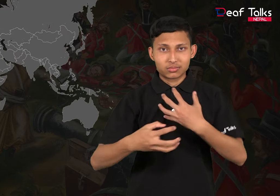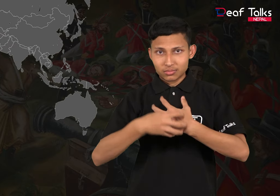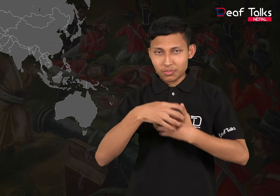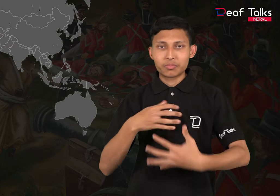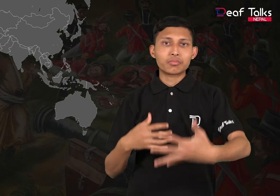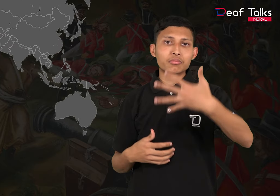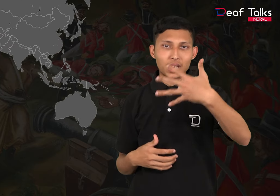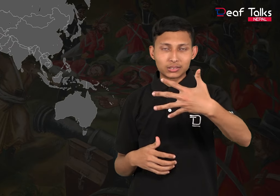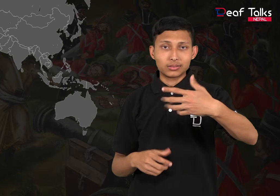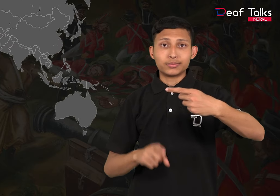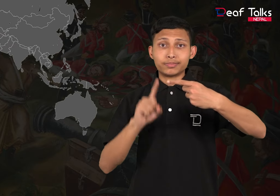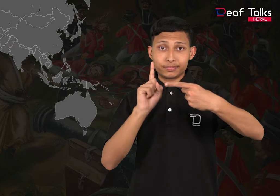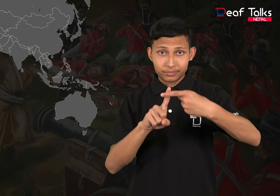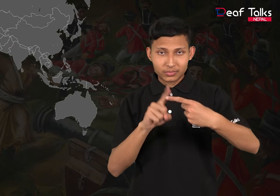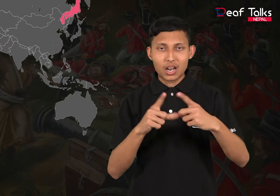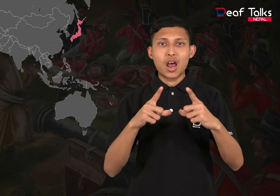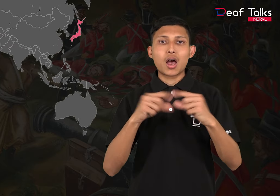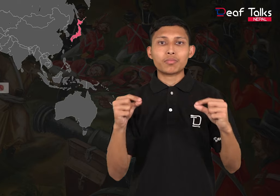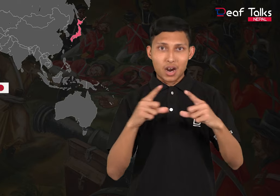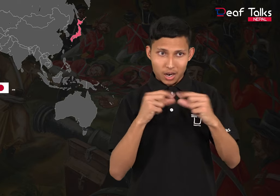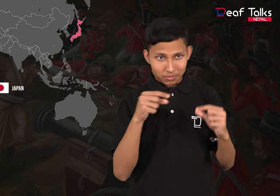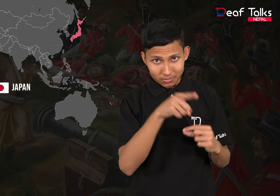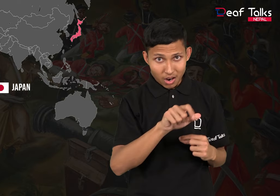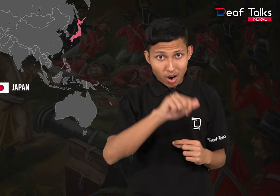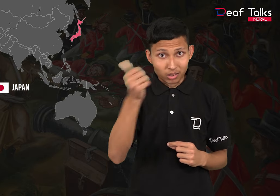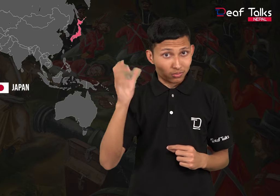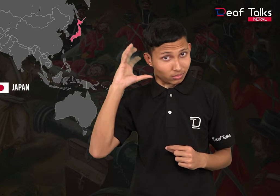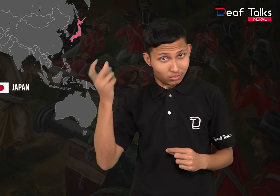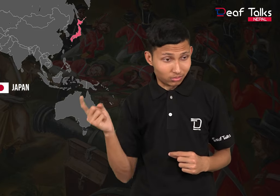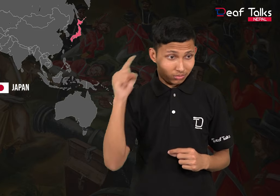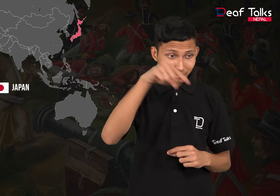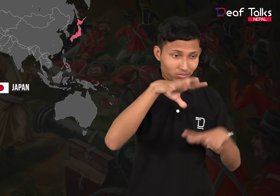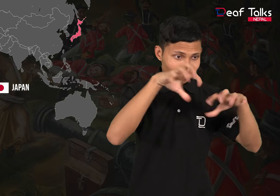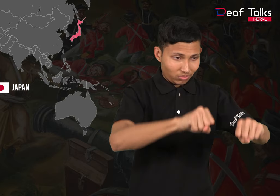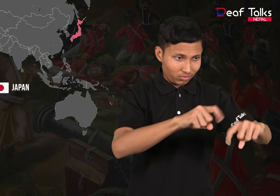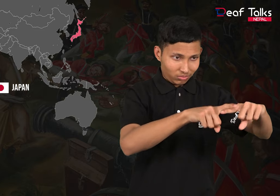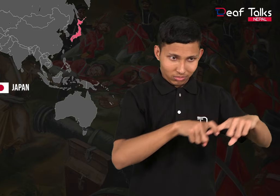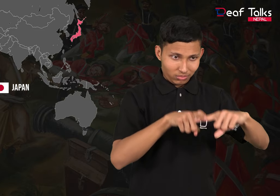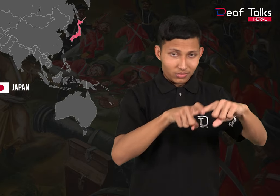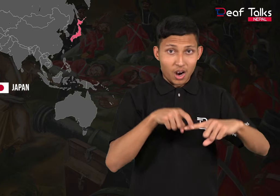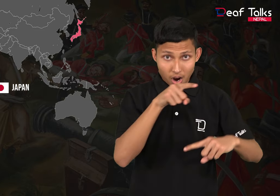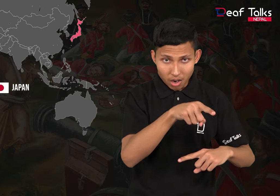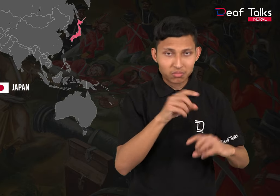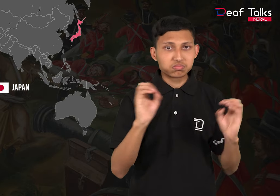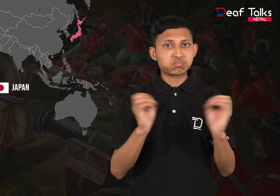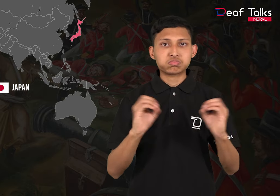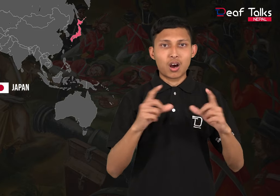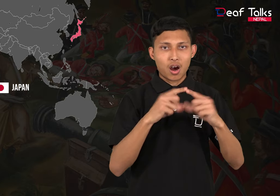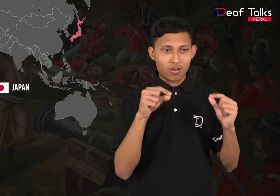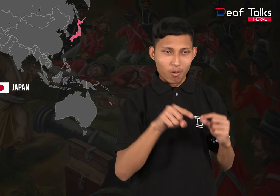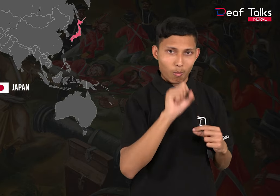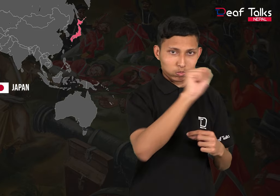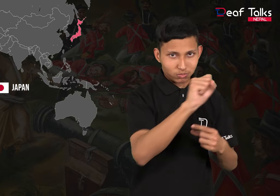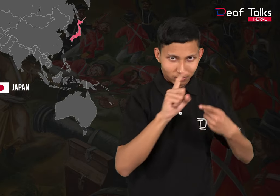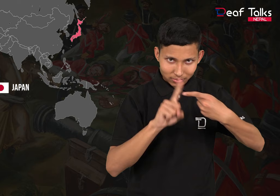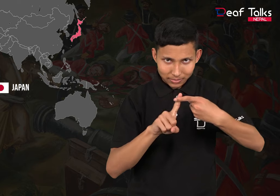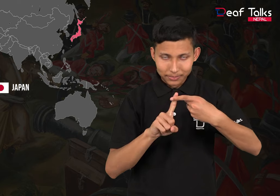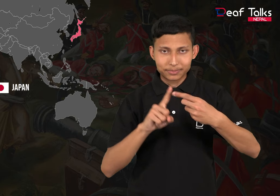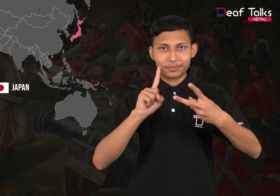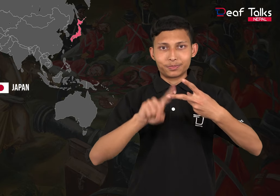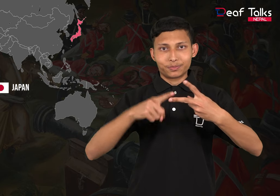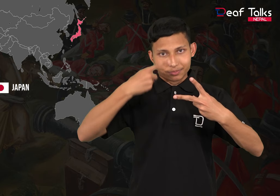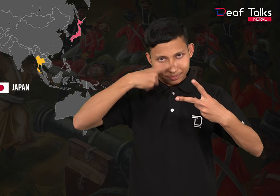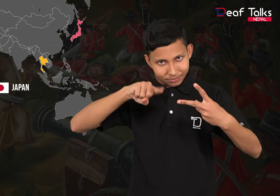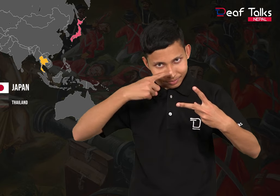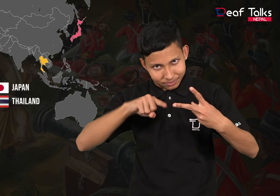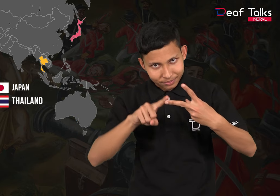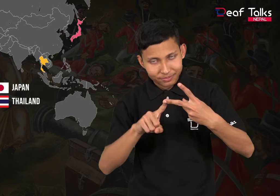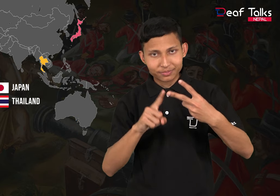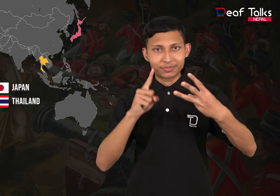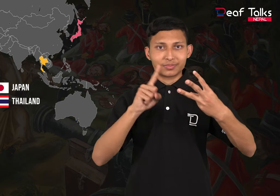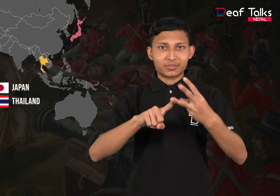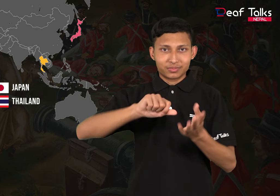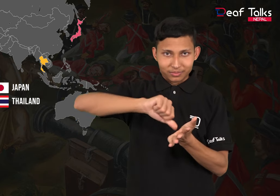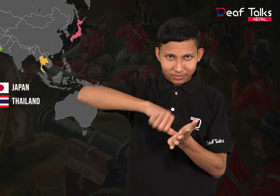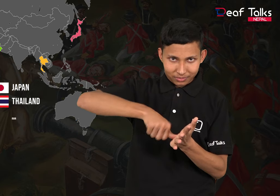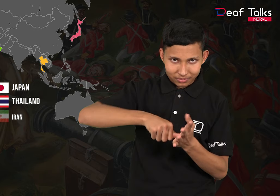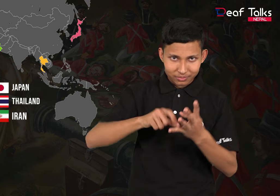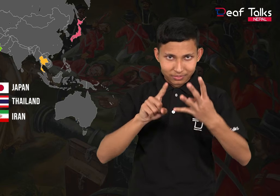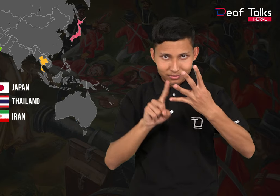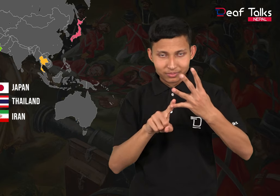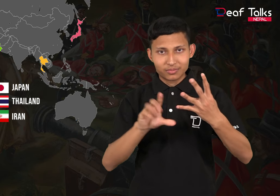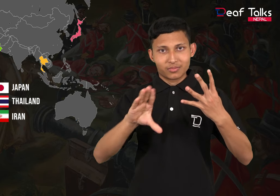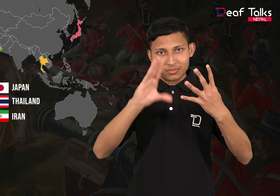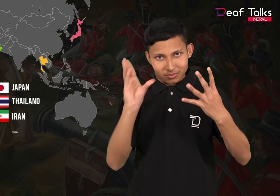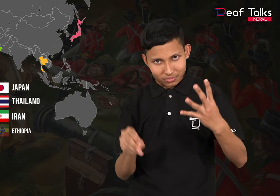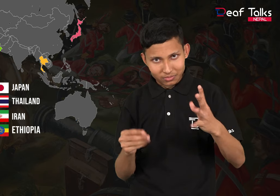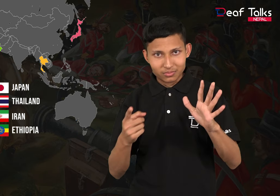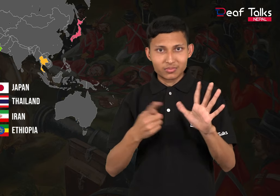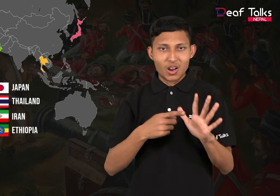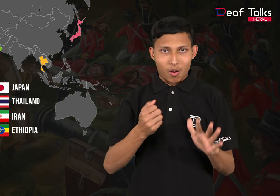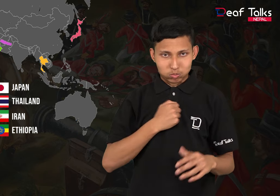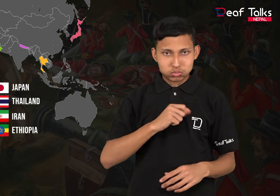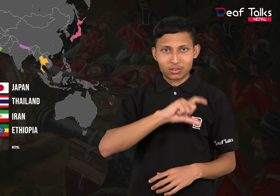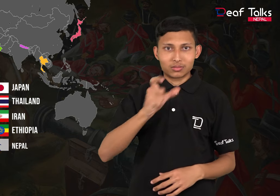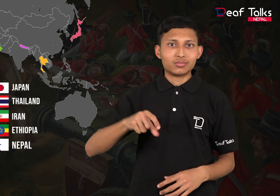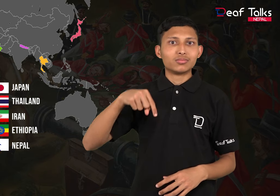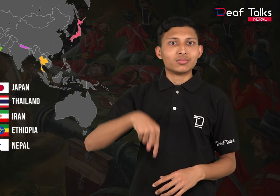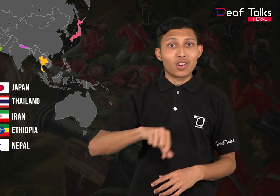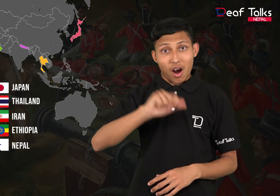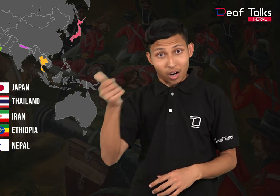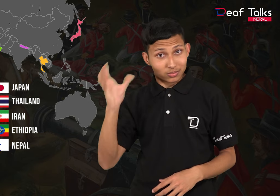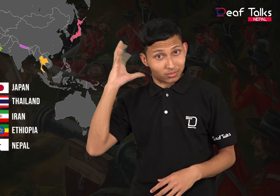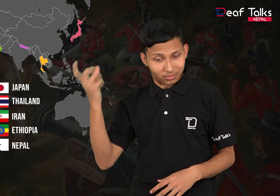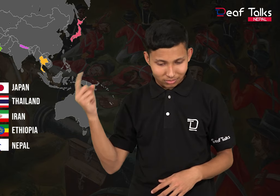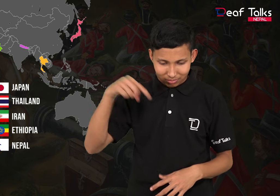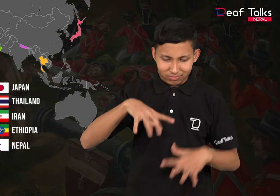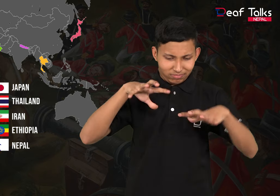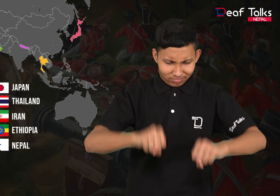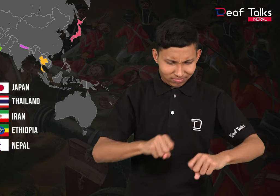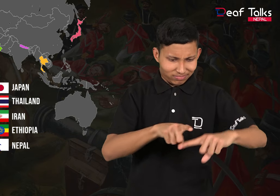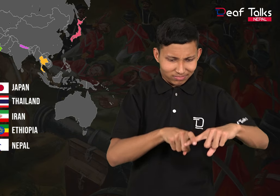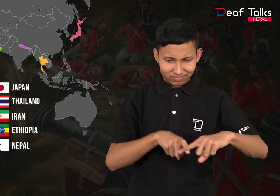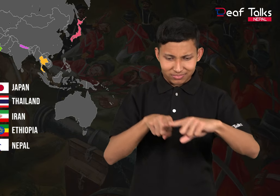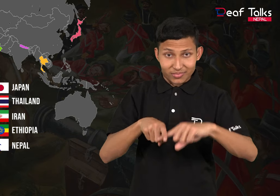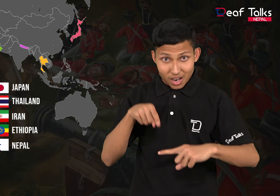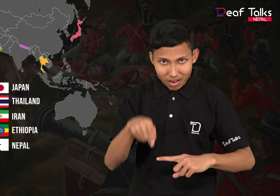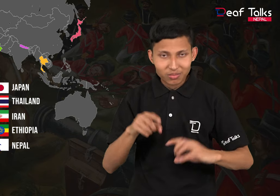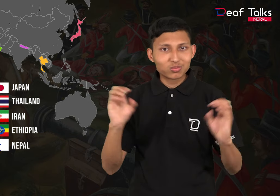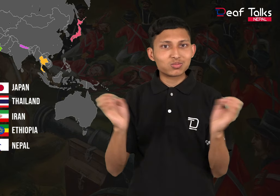Countries like Japan, Thailand, Iran, Ethiopia, and our country Nepal.